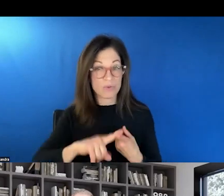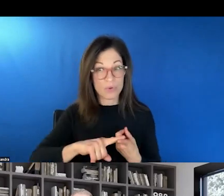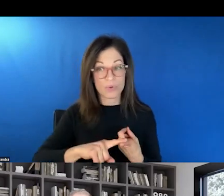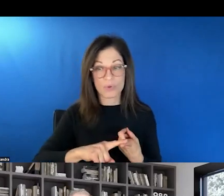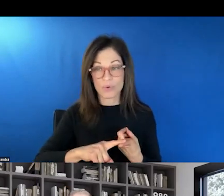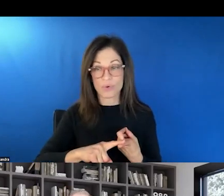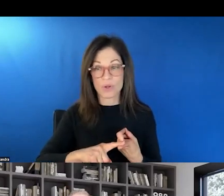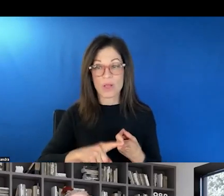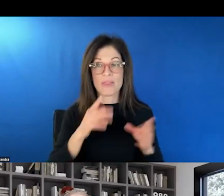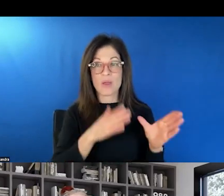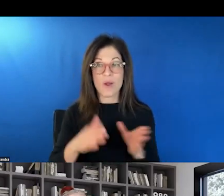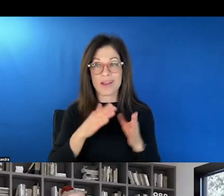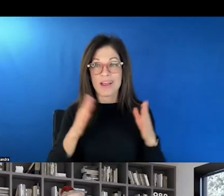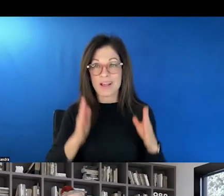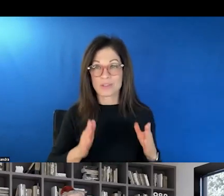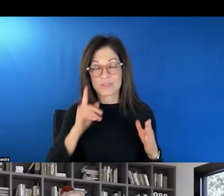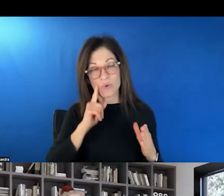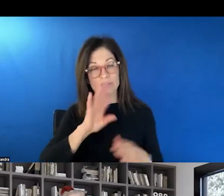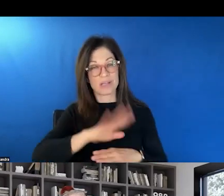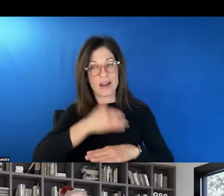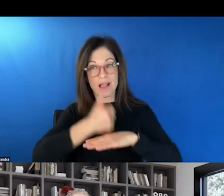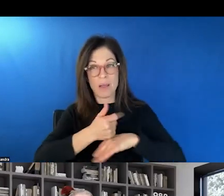ORGANIZERS FOR SETTING THIS US. THIS IS PROBABLY YOUR IDEA,